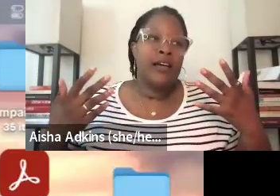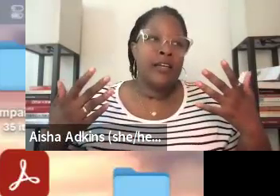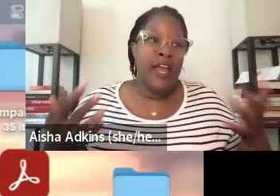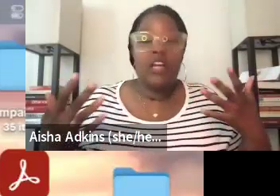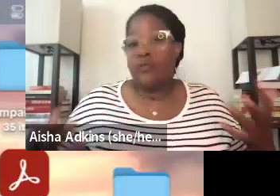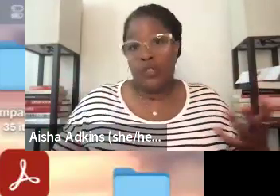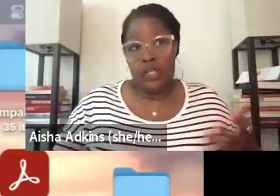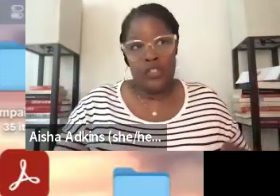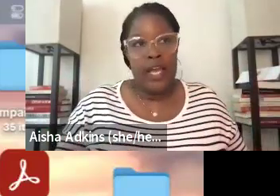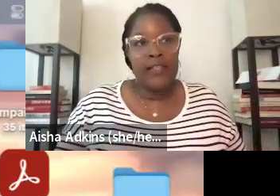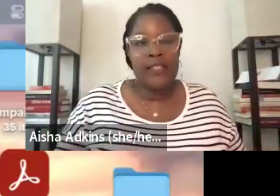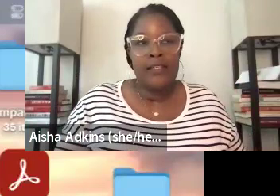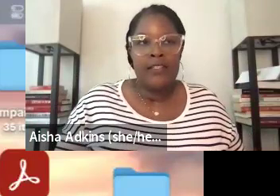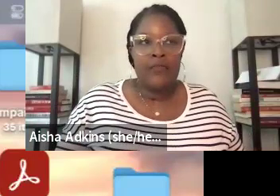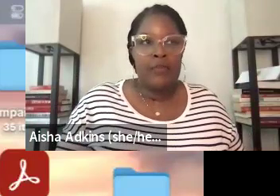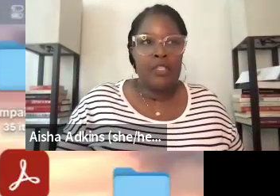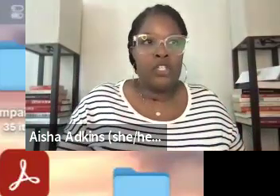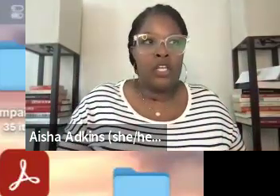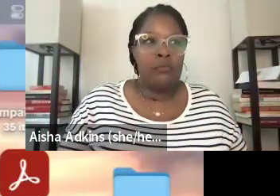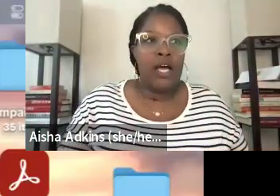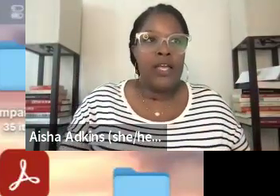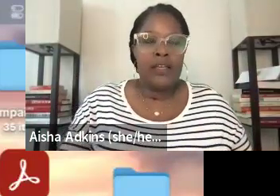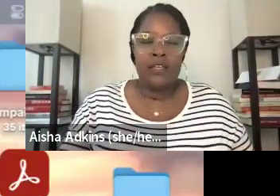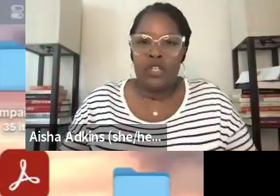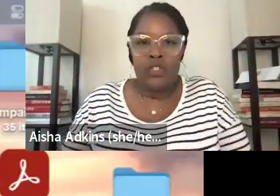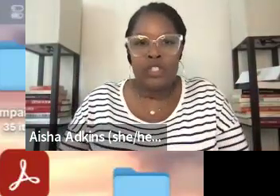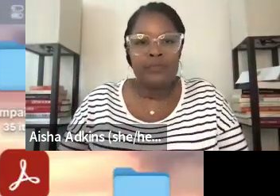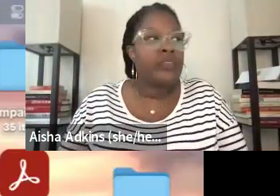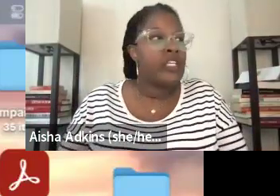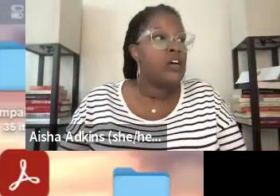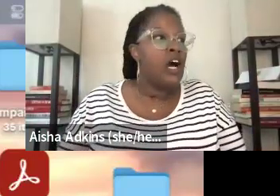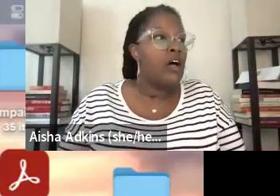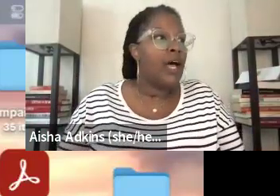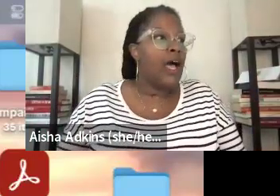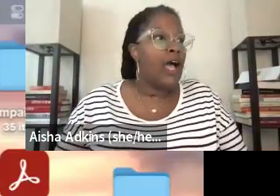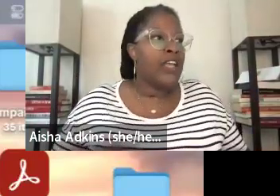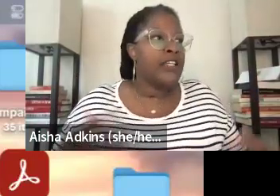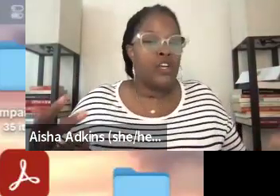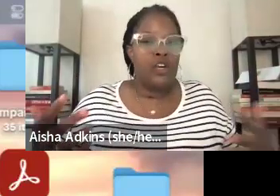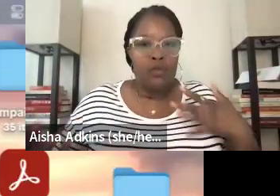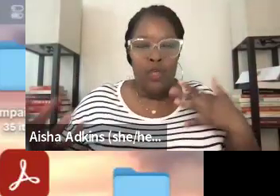care infrastructure, as Devon mentioned in my introduction. I'd like to share a